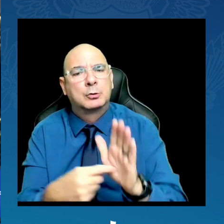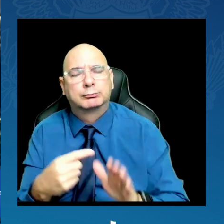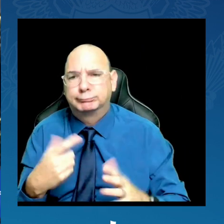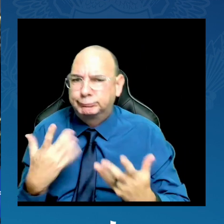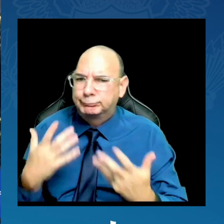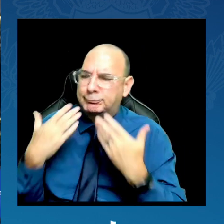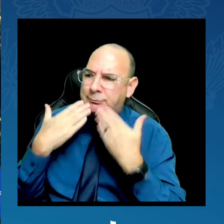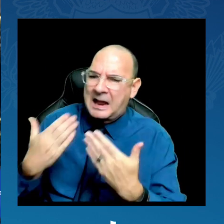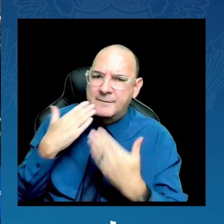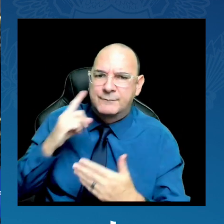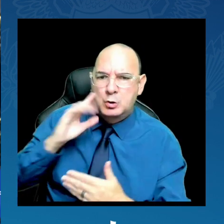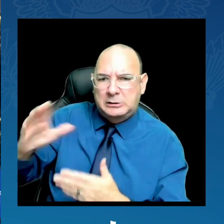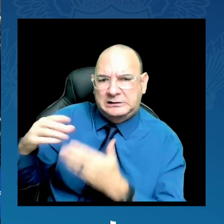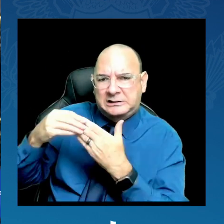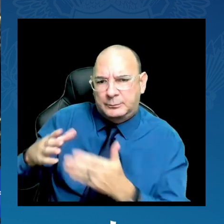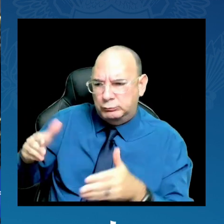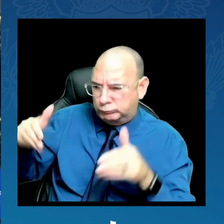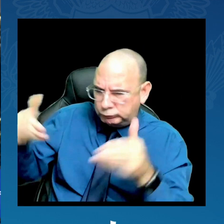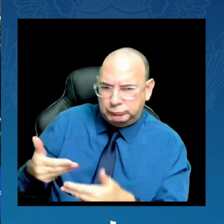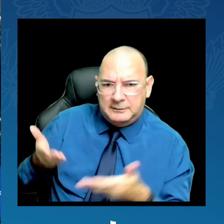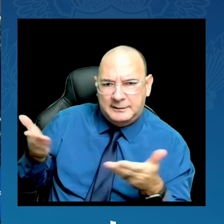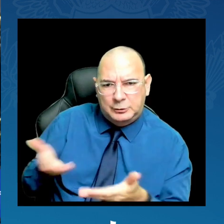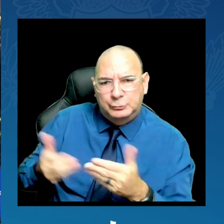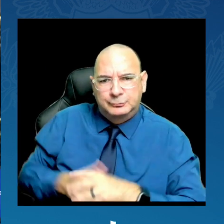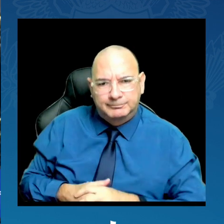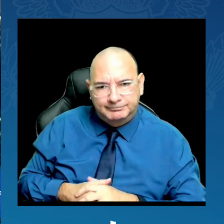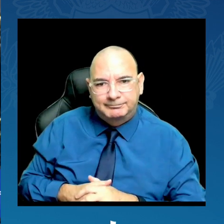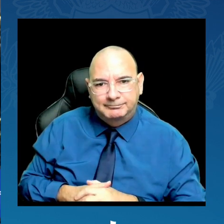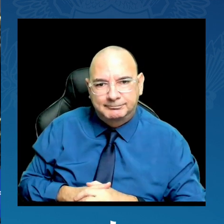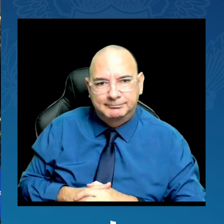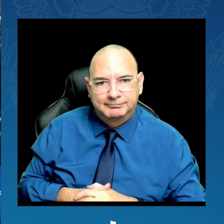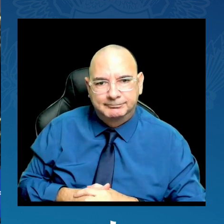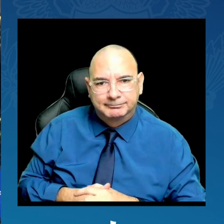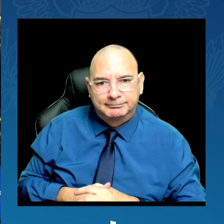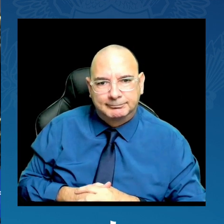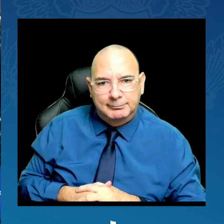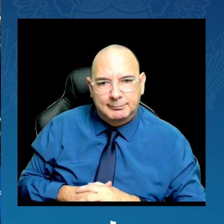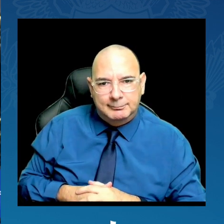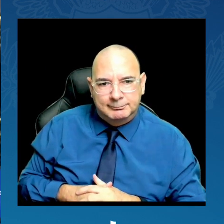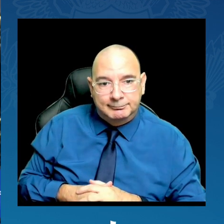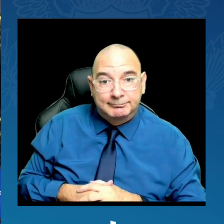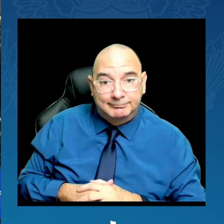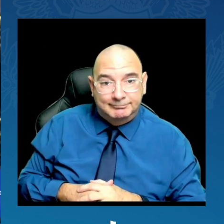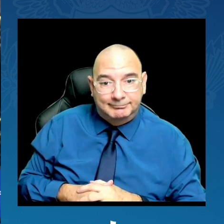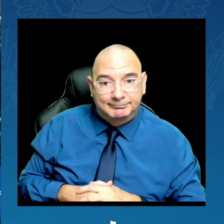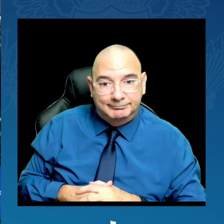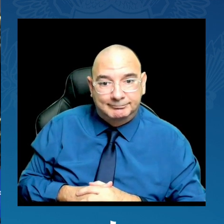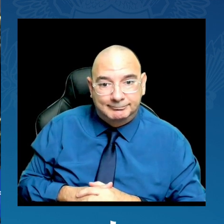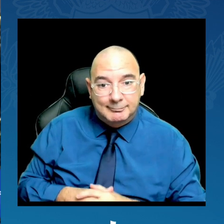The Vice President: Thank you. Great progress. Thank you very much. OMB Deputy Director Nani Coloretti is here.